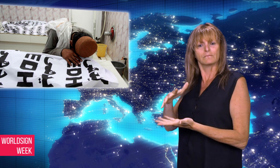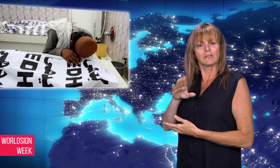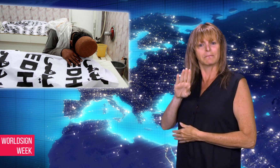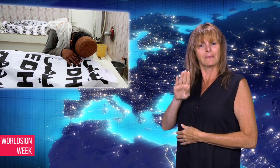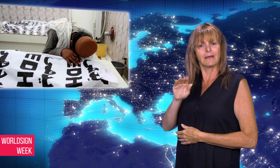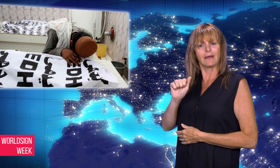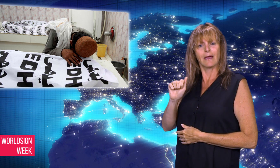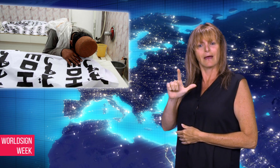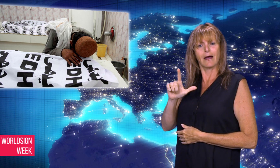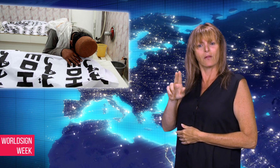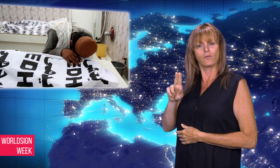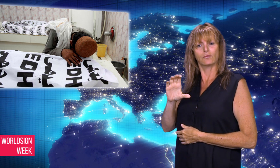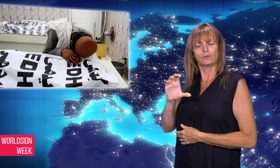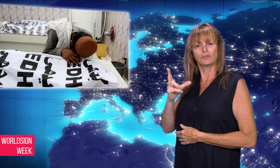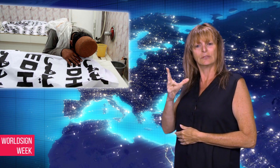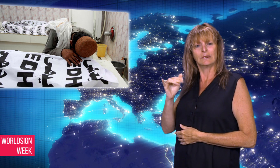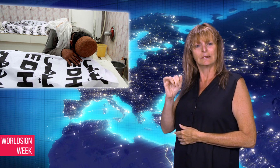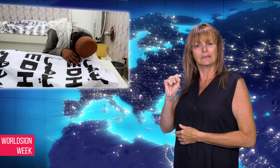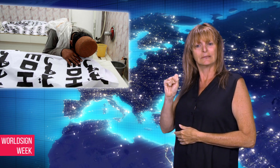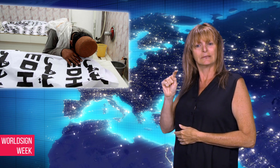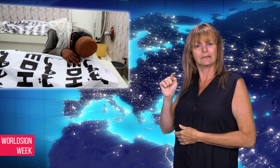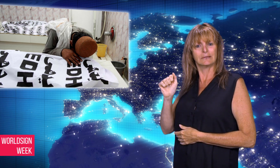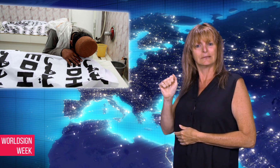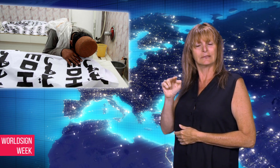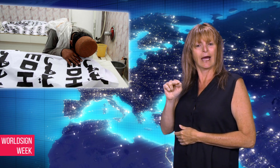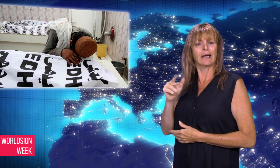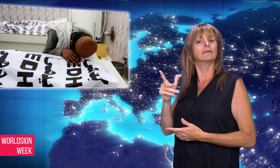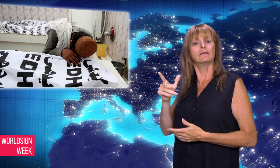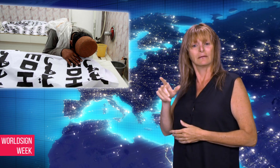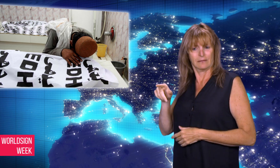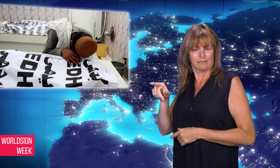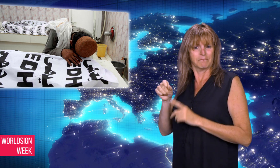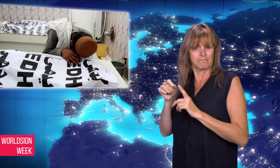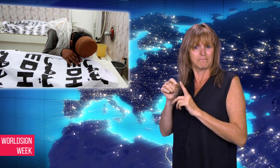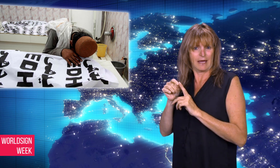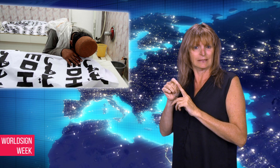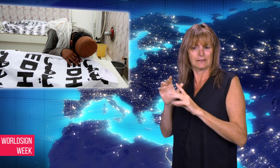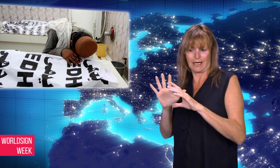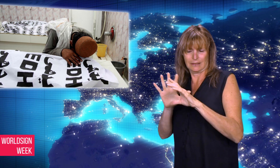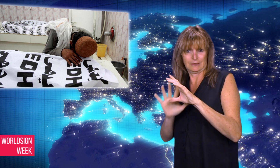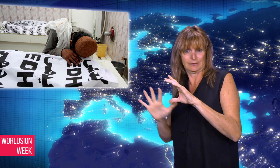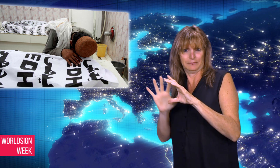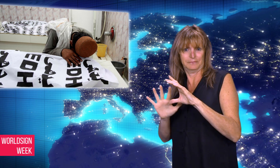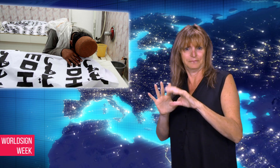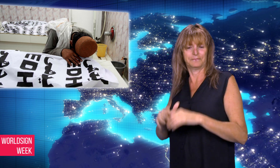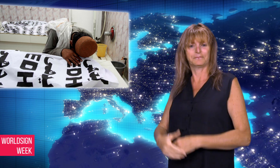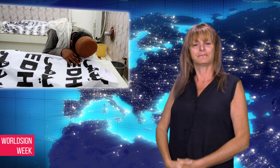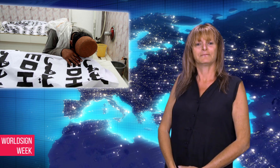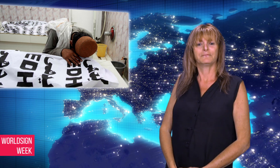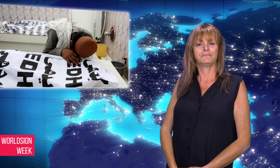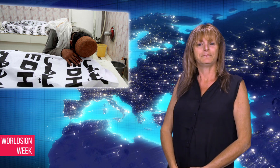represent the Baluchistan province in Pakistan. ISIS claimed responsibility